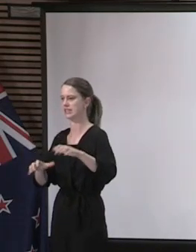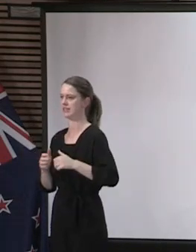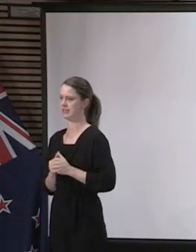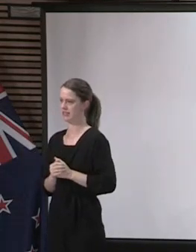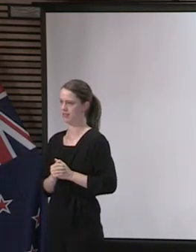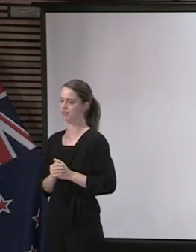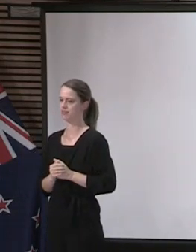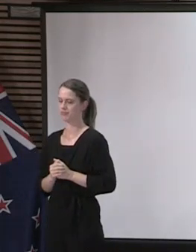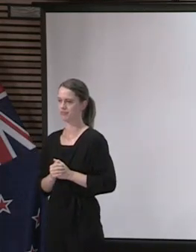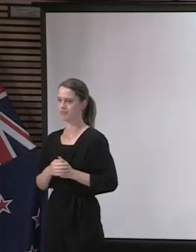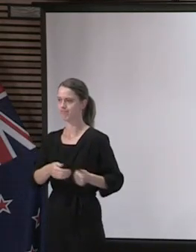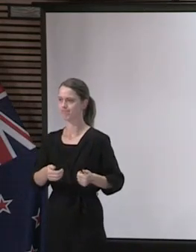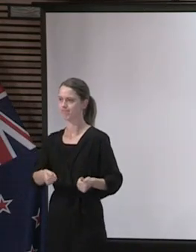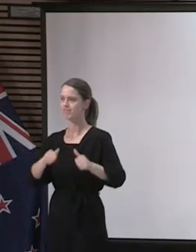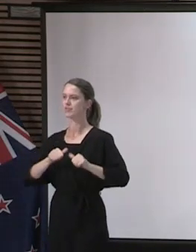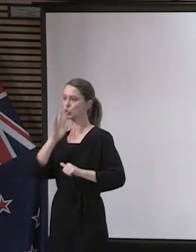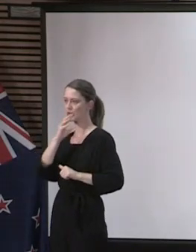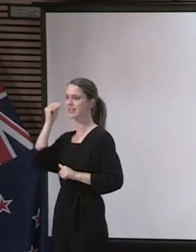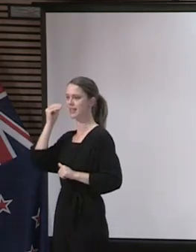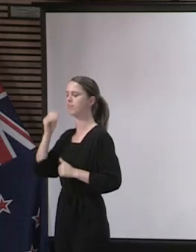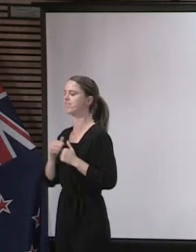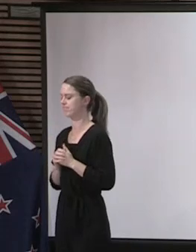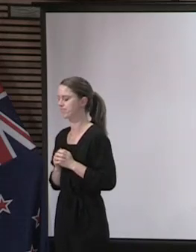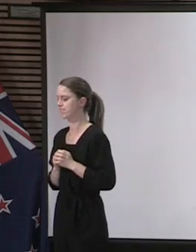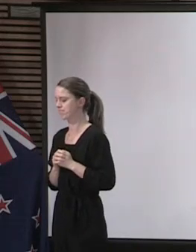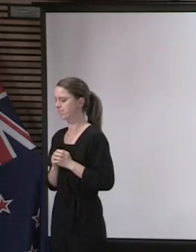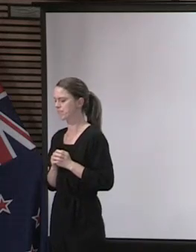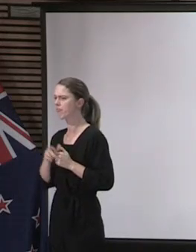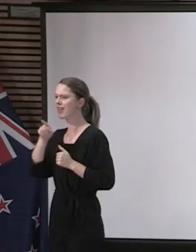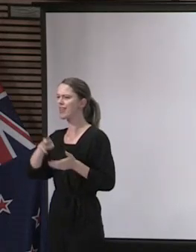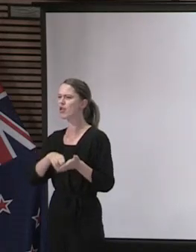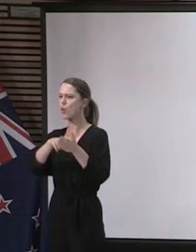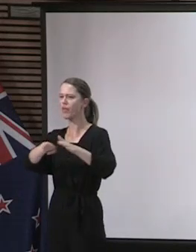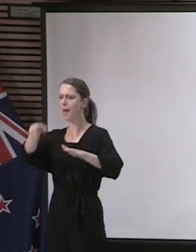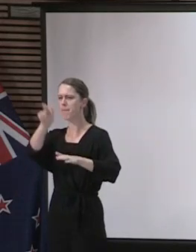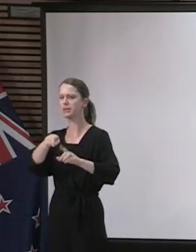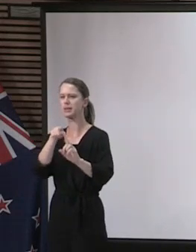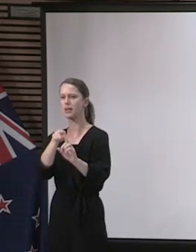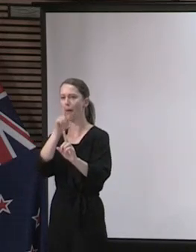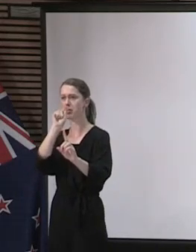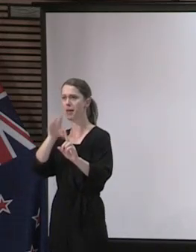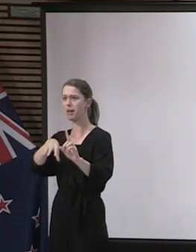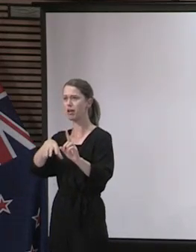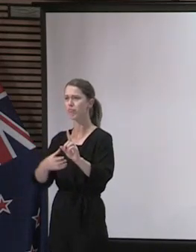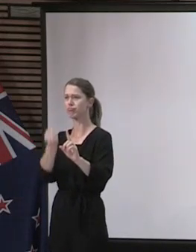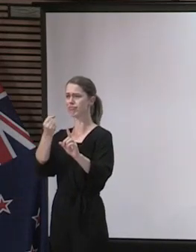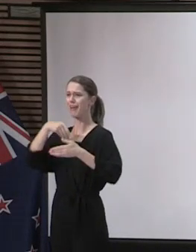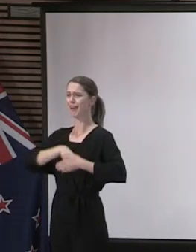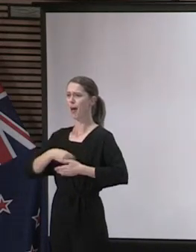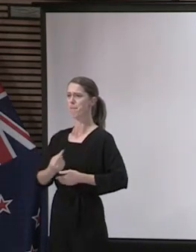travel between regions, except where it is necessary to keep the flow of goods going. PRIME MINISTER JACINDA ARDERN: